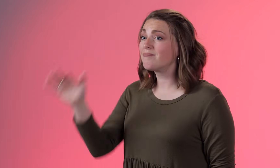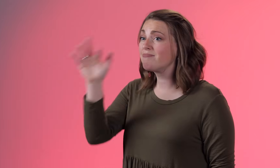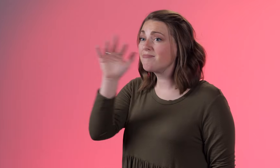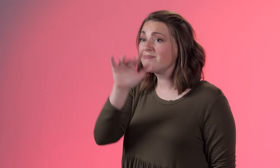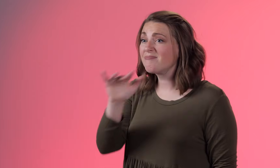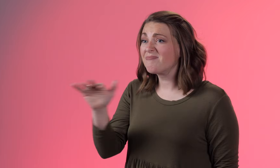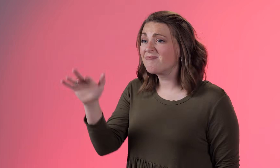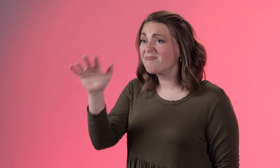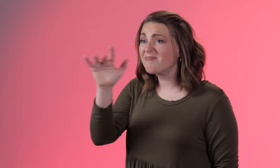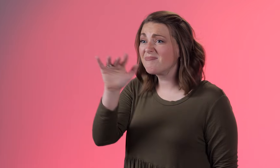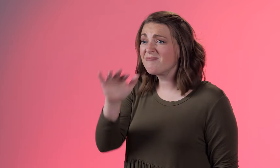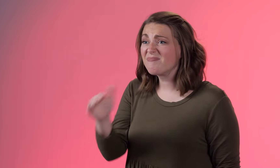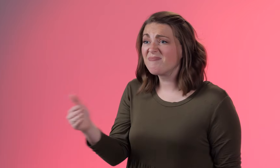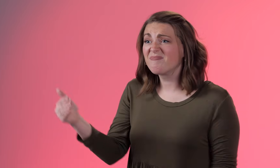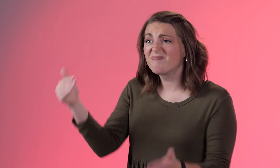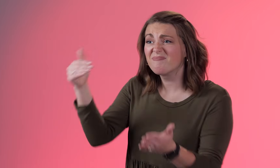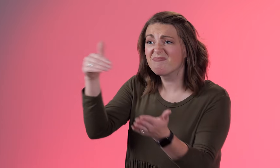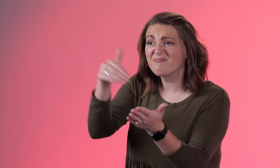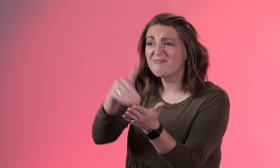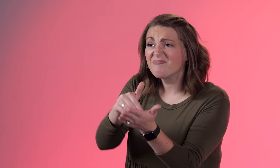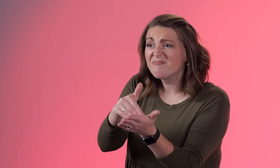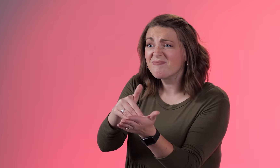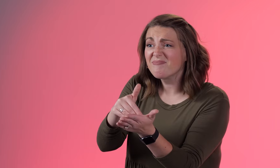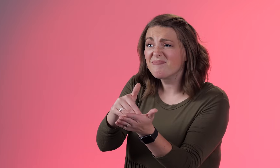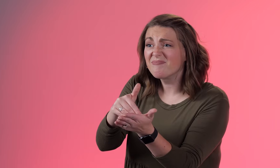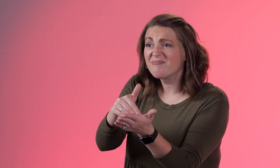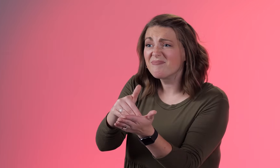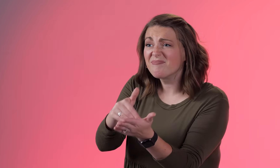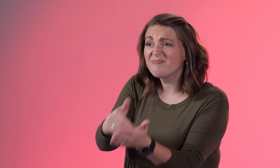You're just showing the sign for spelling something and again.